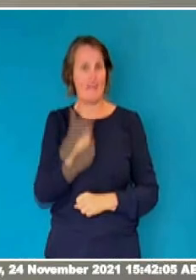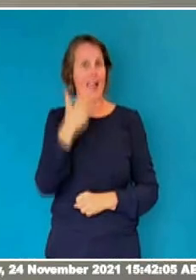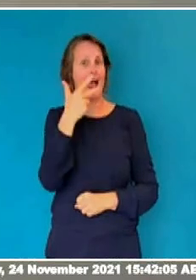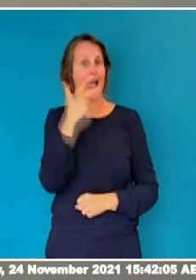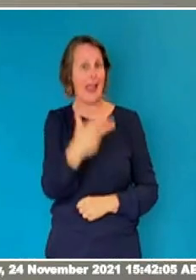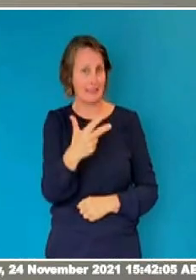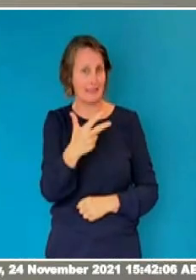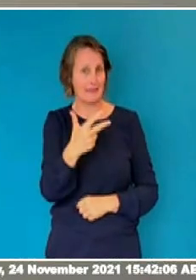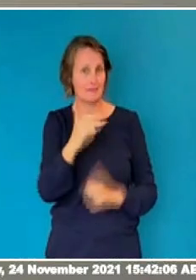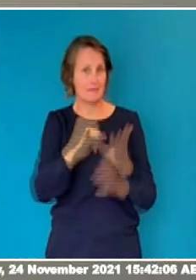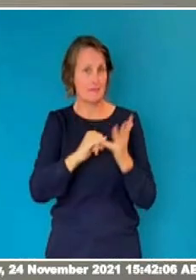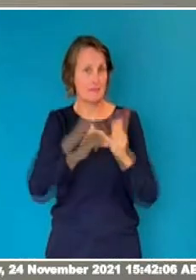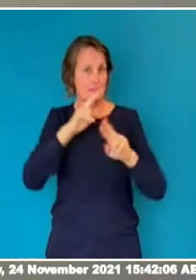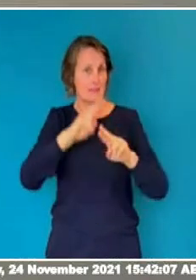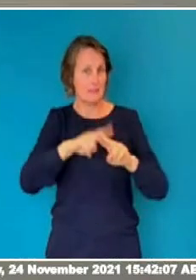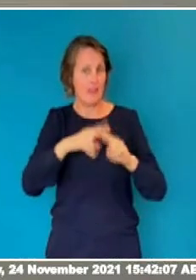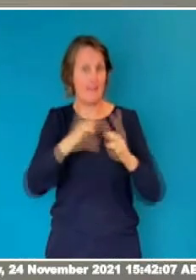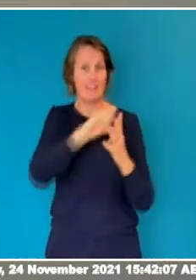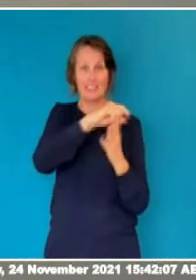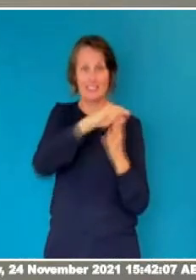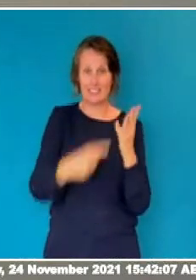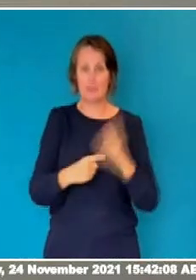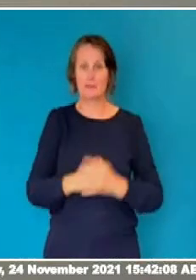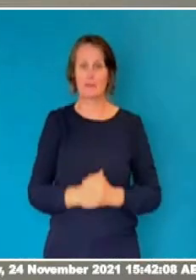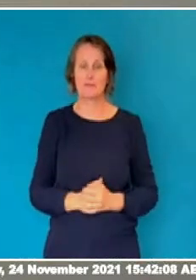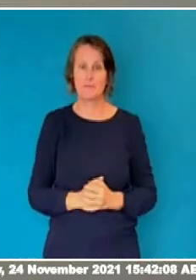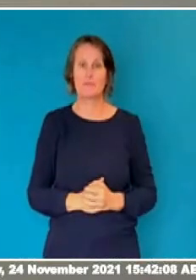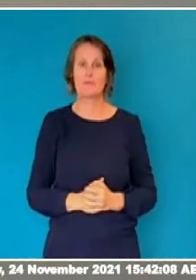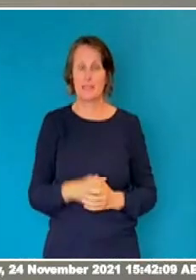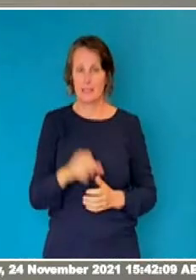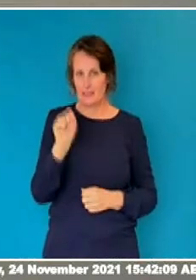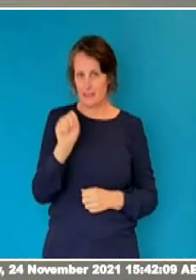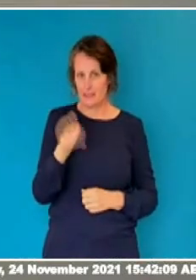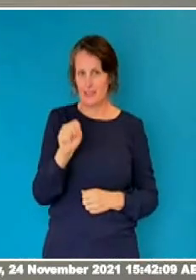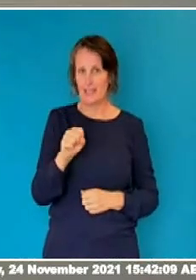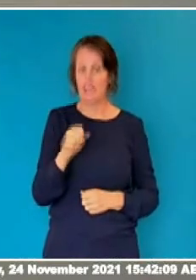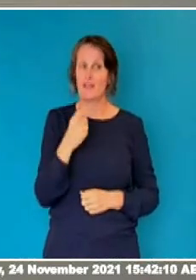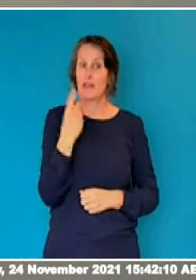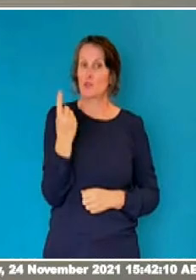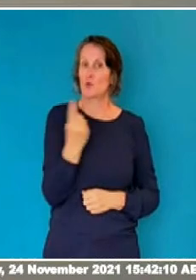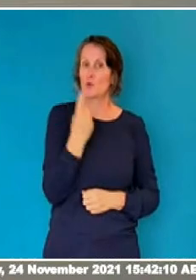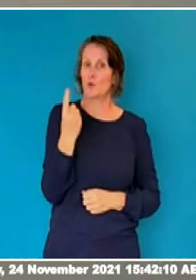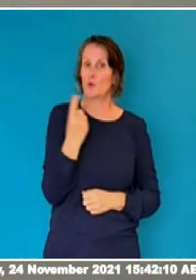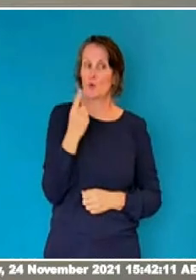That is correct, of the employees who self disclosed where they have a